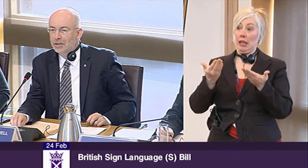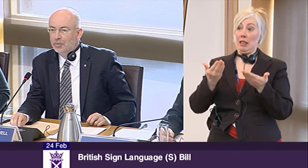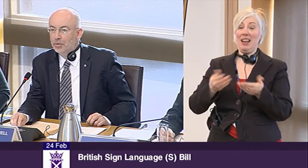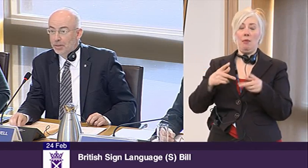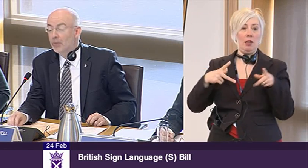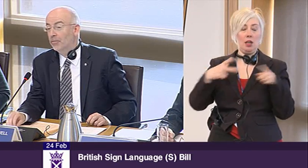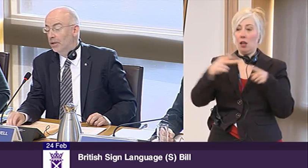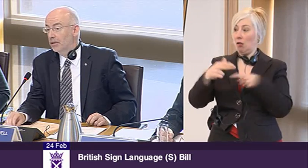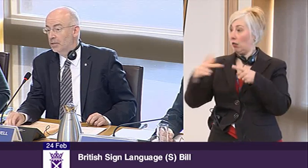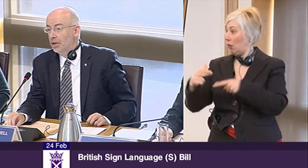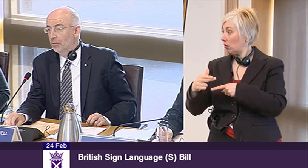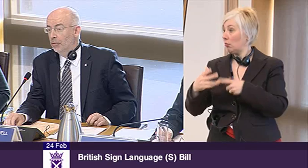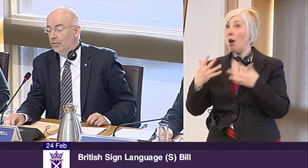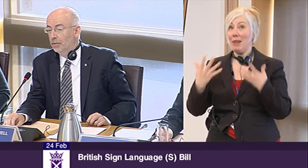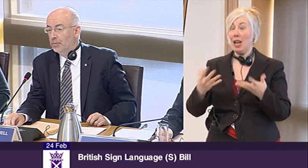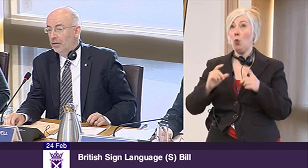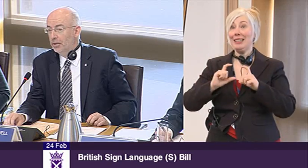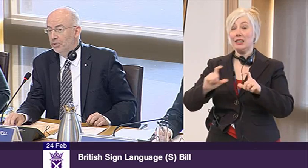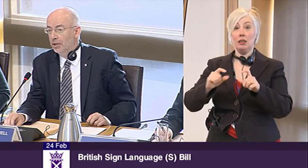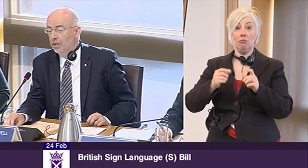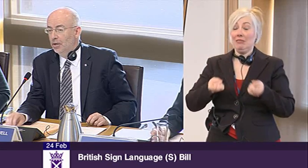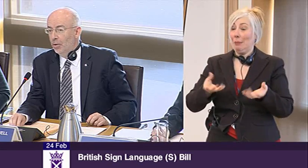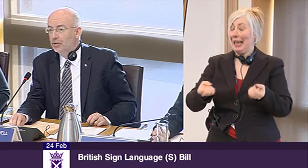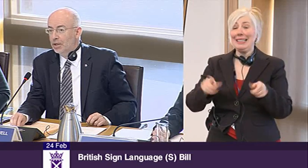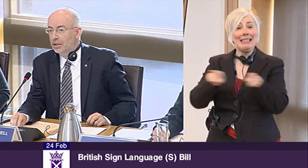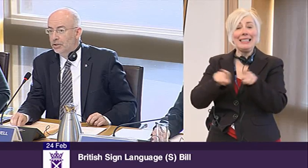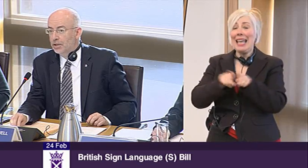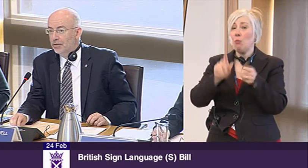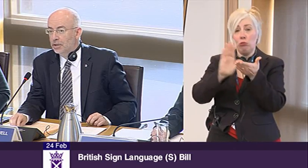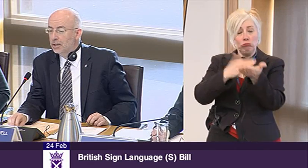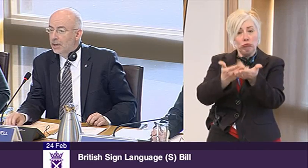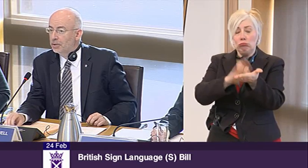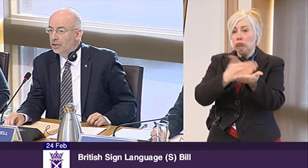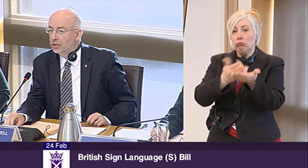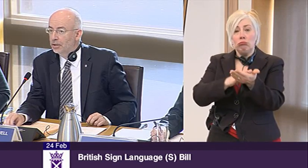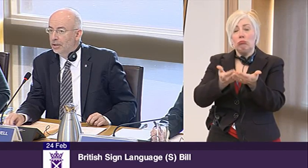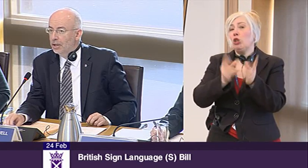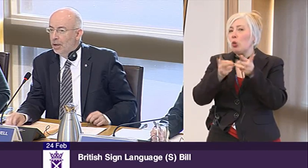is about the amount of money from the budget that is spent on translation services and